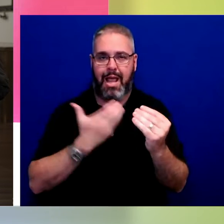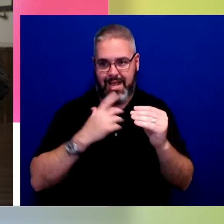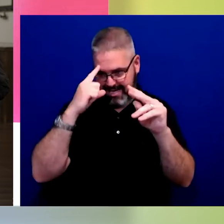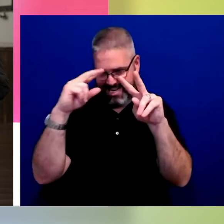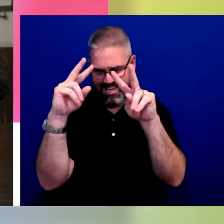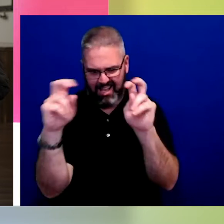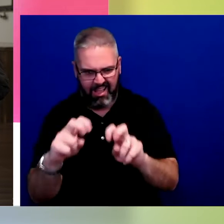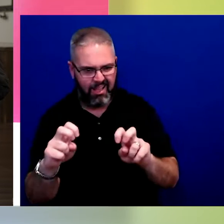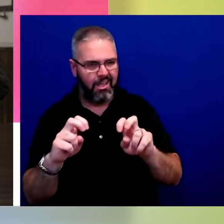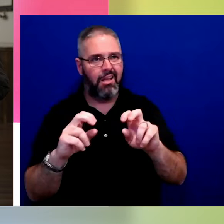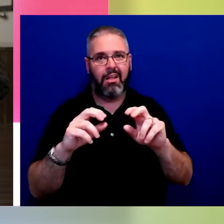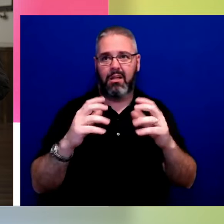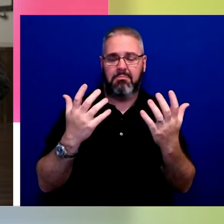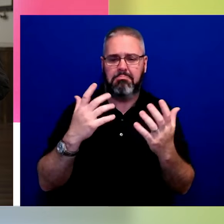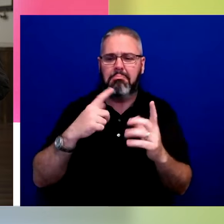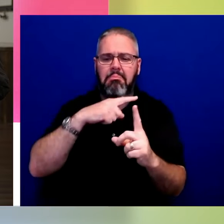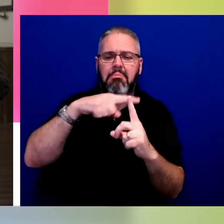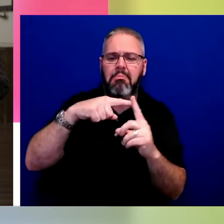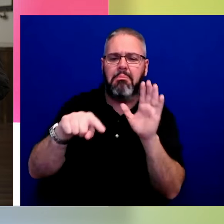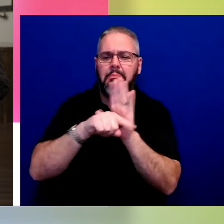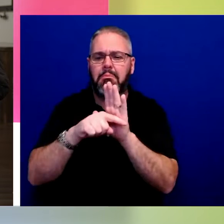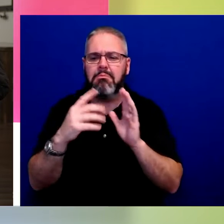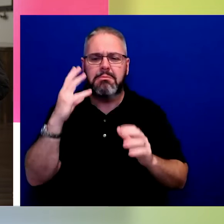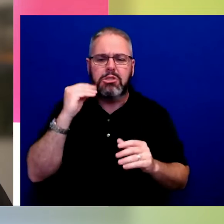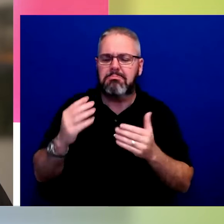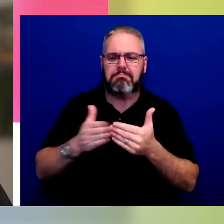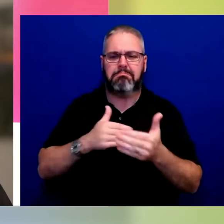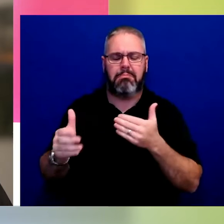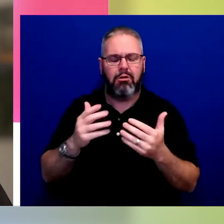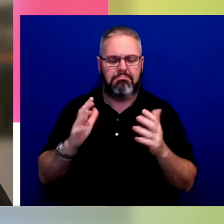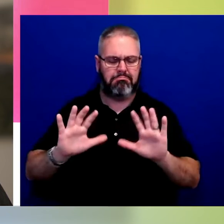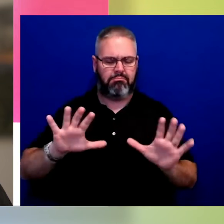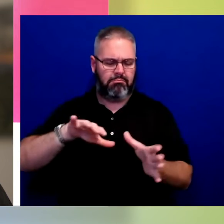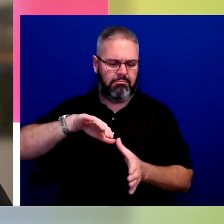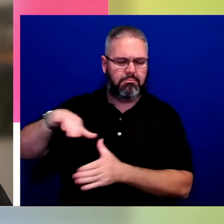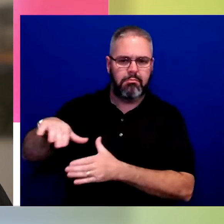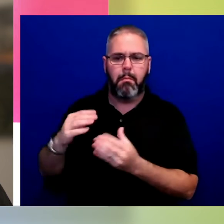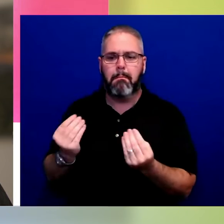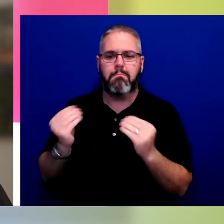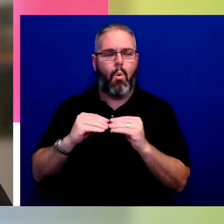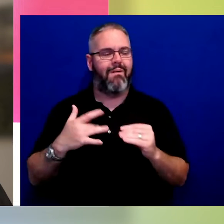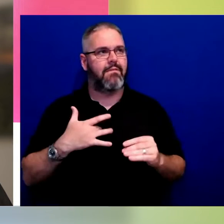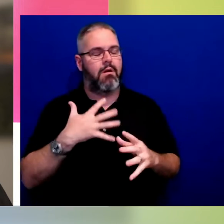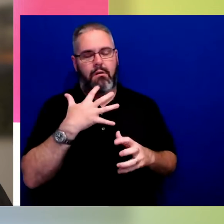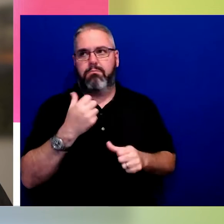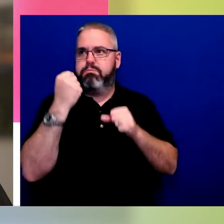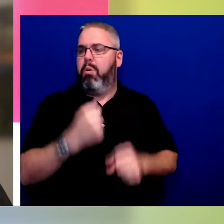whether it's a good or bad experience? I think that is a more powerful way to live our life.